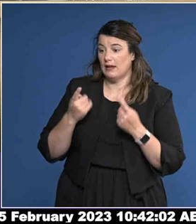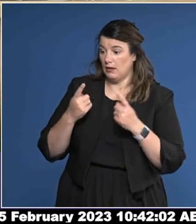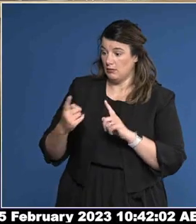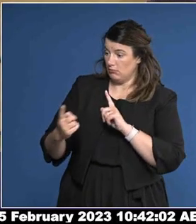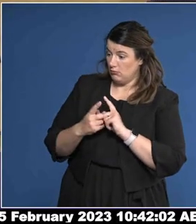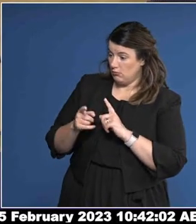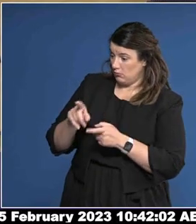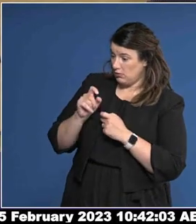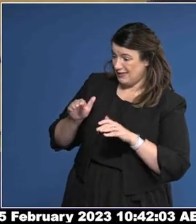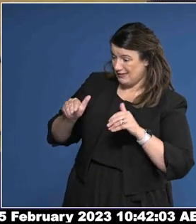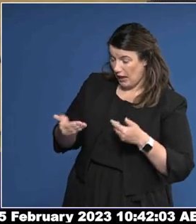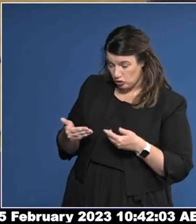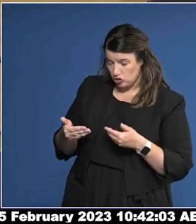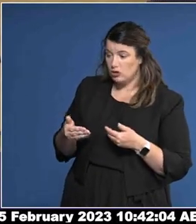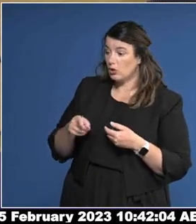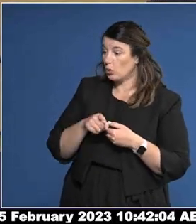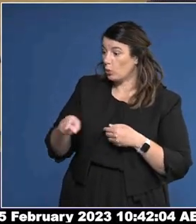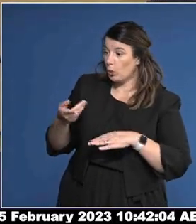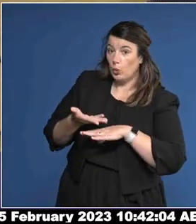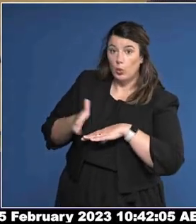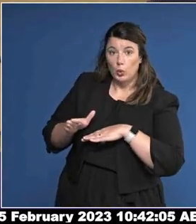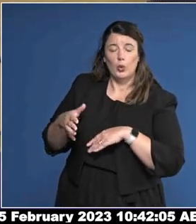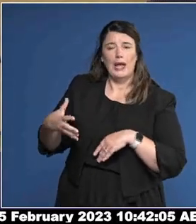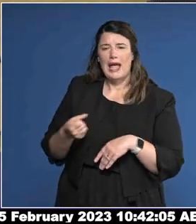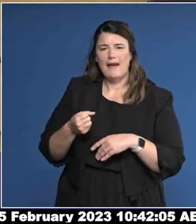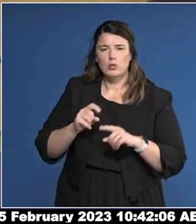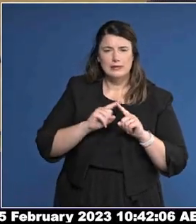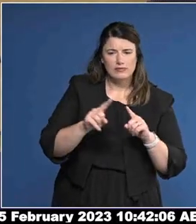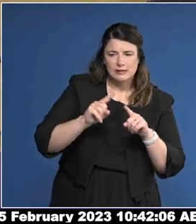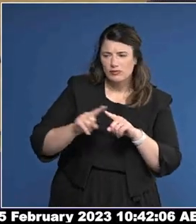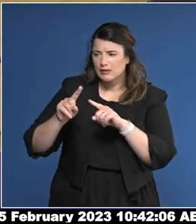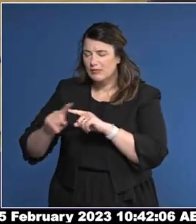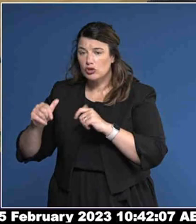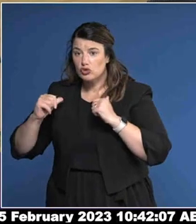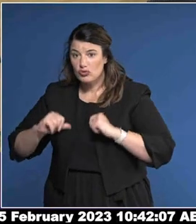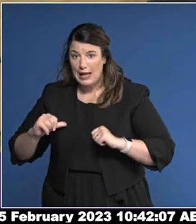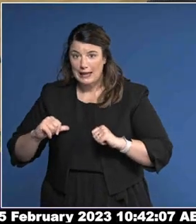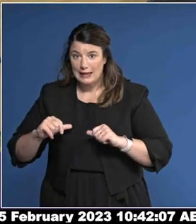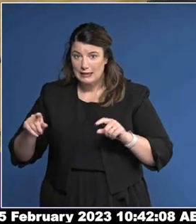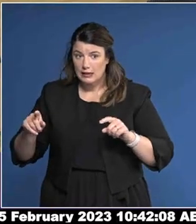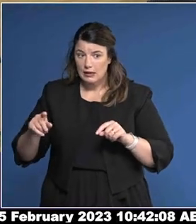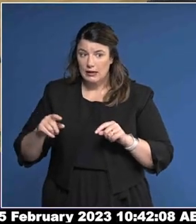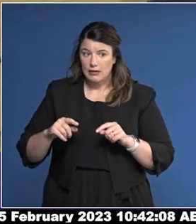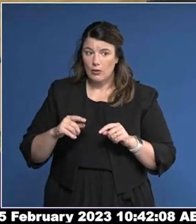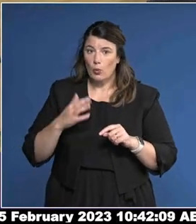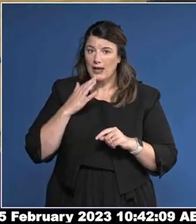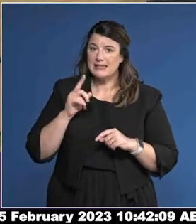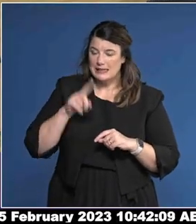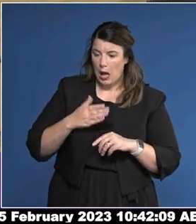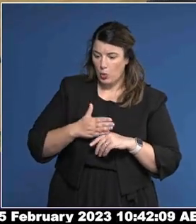employees will have to complete different parts of the training at various times as they are working? MS CATTACH: Yes.